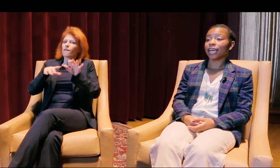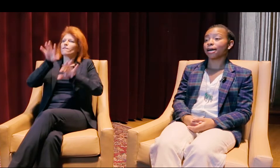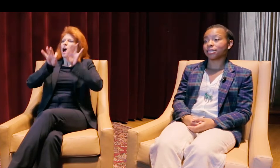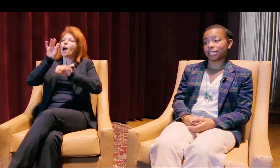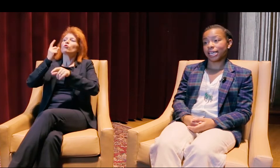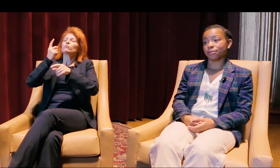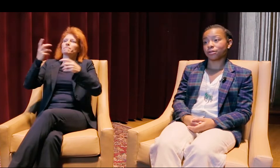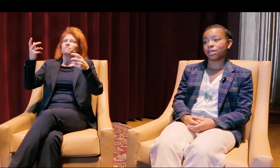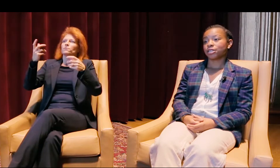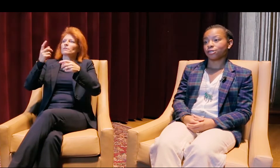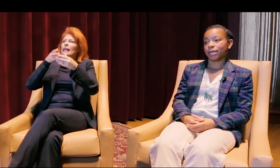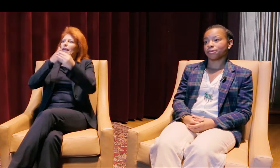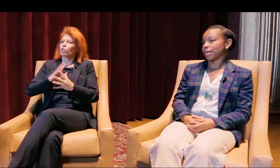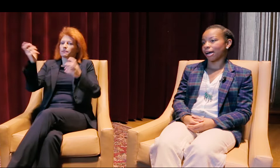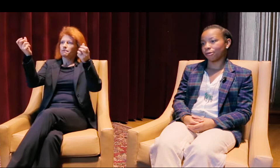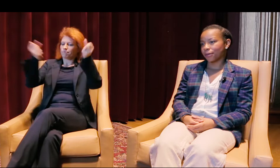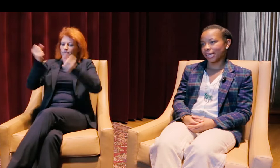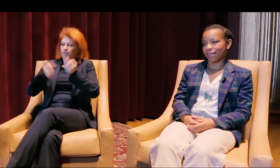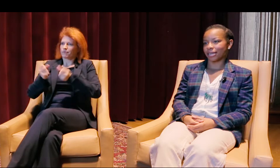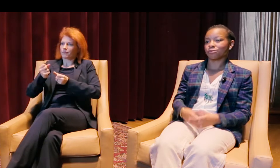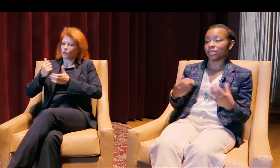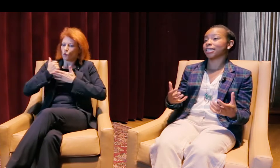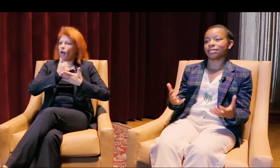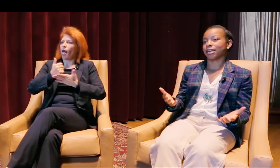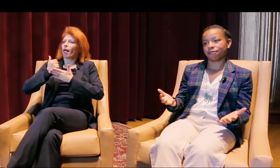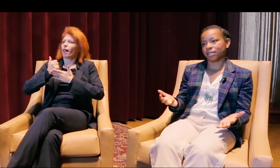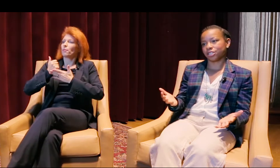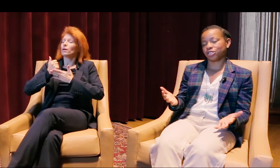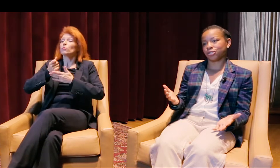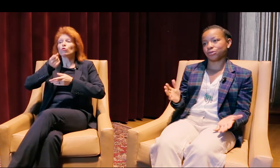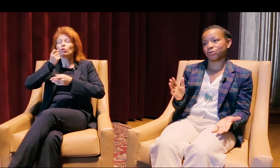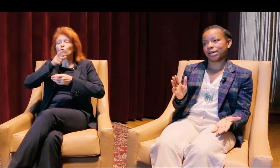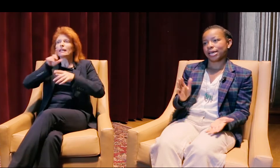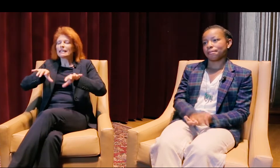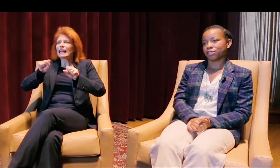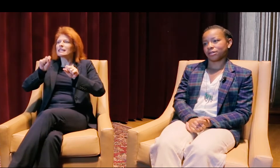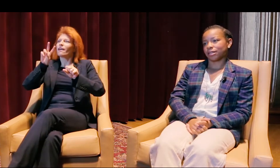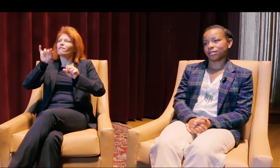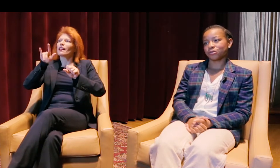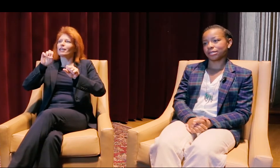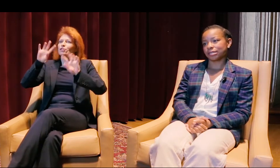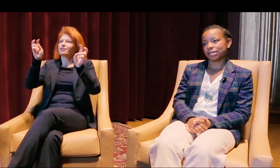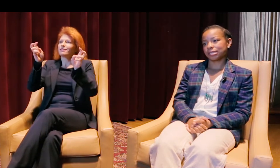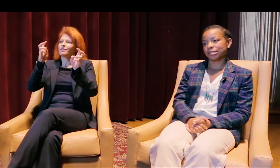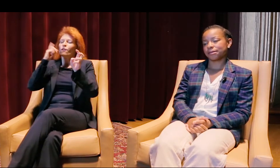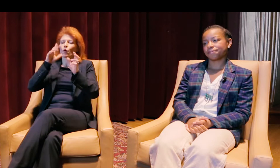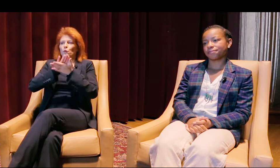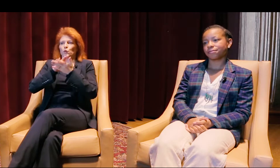that can come to the table to be able to help, that it really does take a village to make sure that this school succeeds.